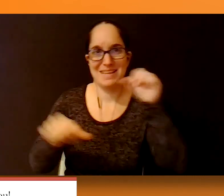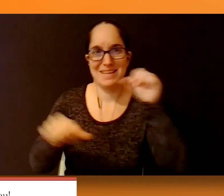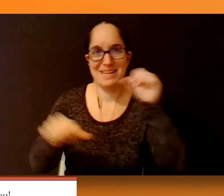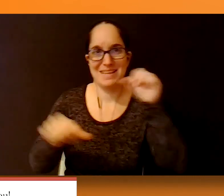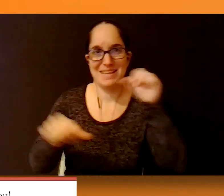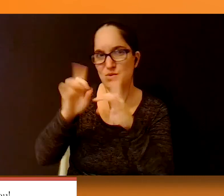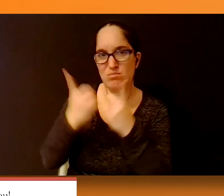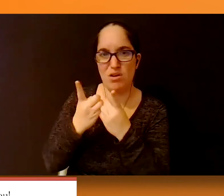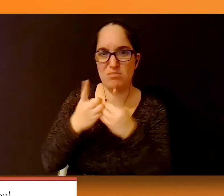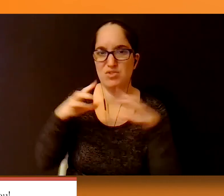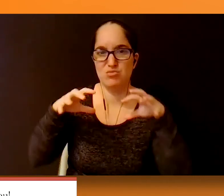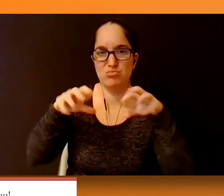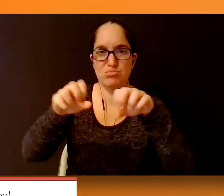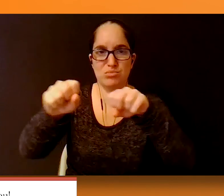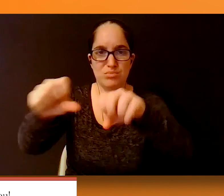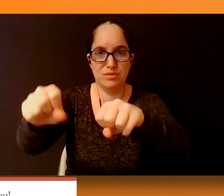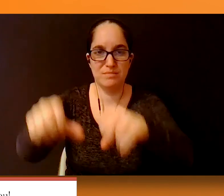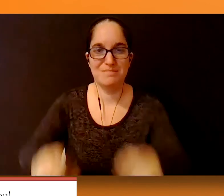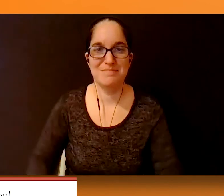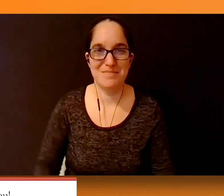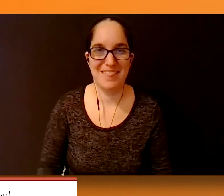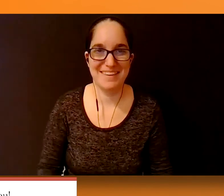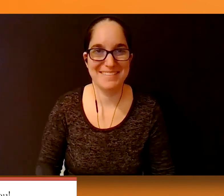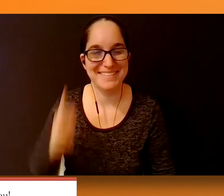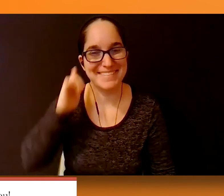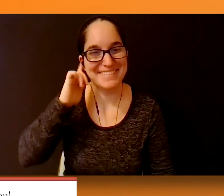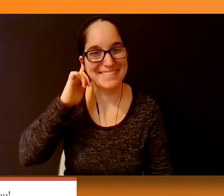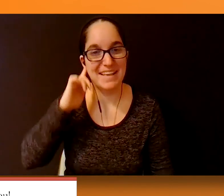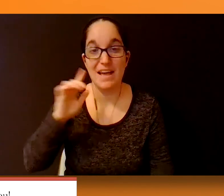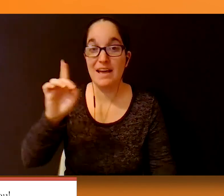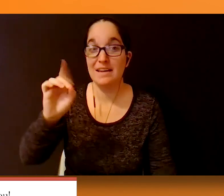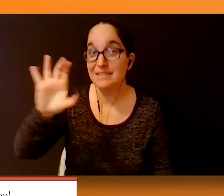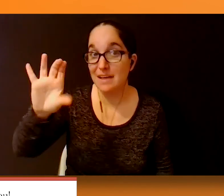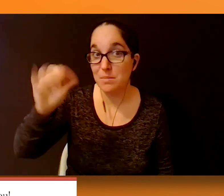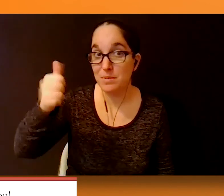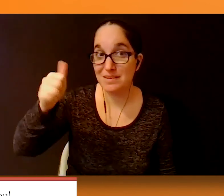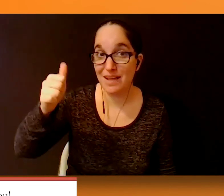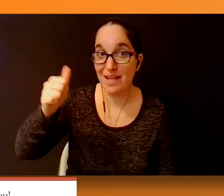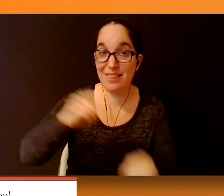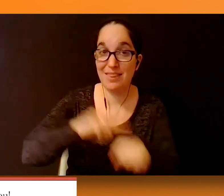and it's just your department, it seems like. So, the next workshop is December 10 at 11:00,